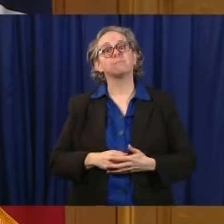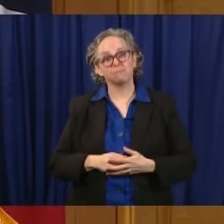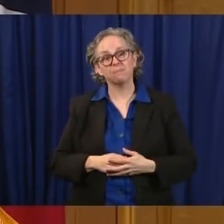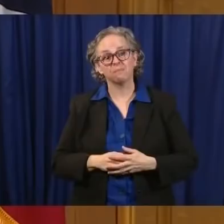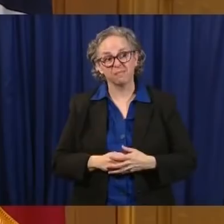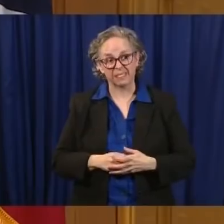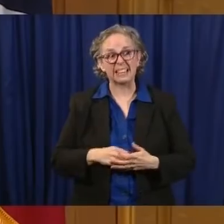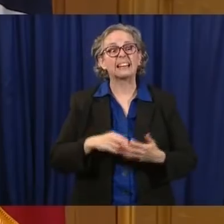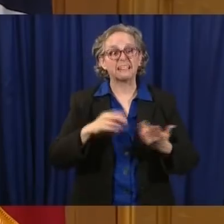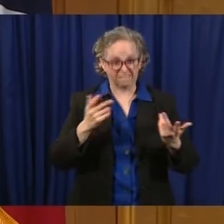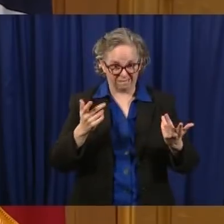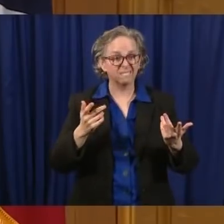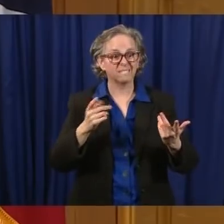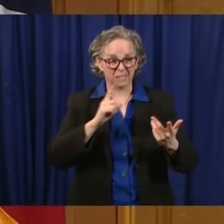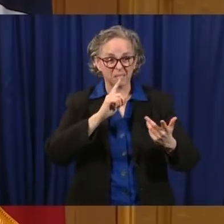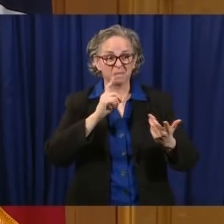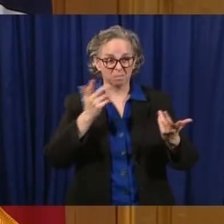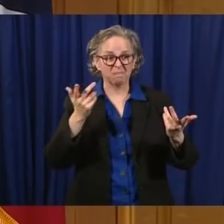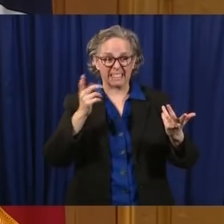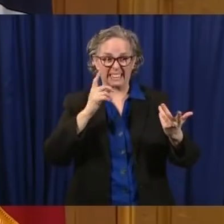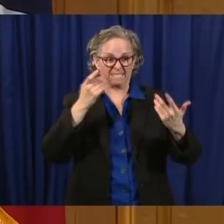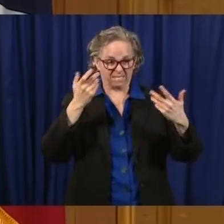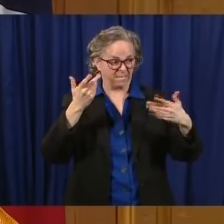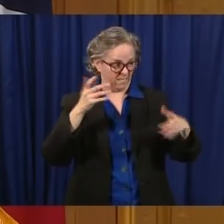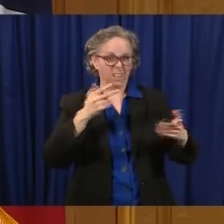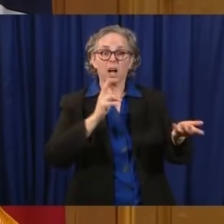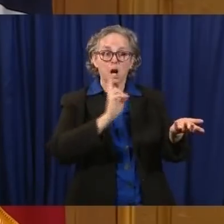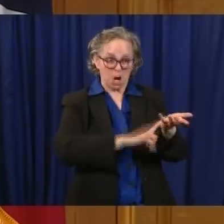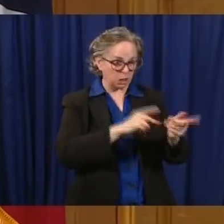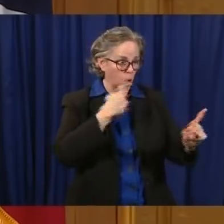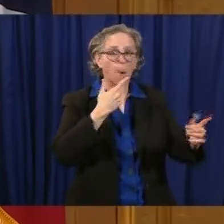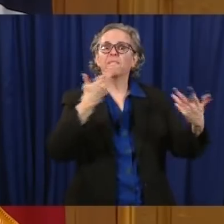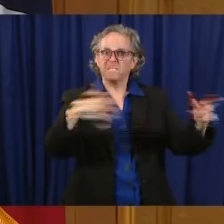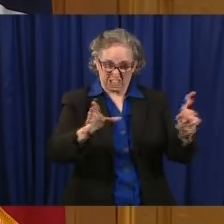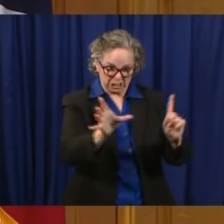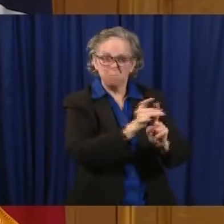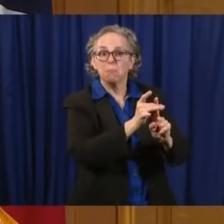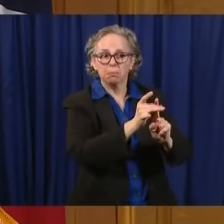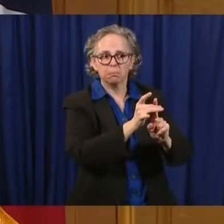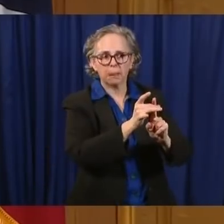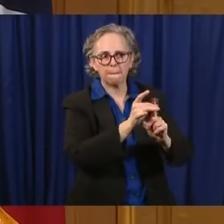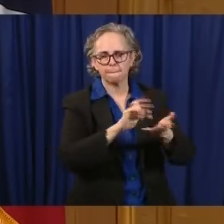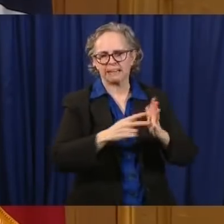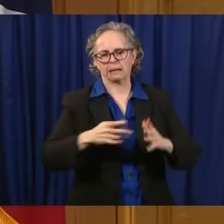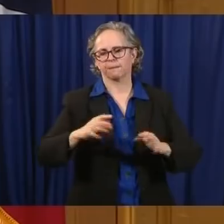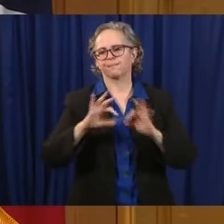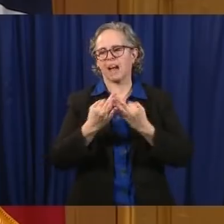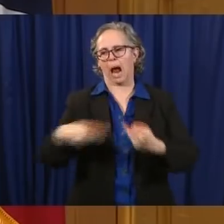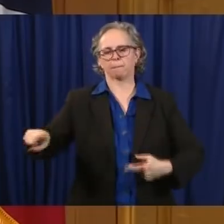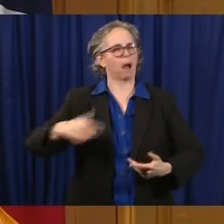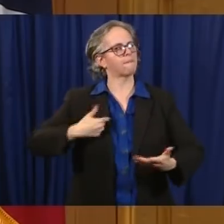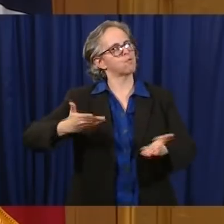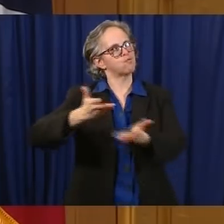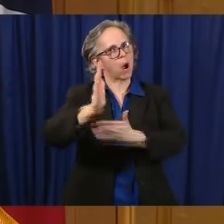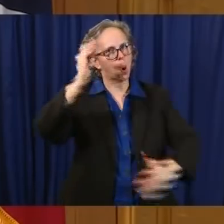WHERE A LOVED ONE IS SICK. LET ME SAY THAT AGAIN, TO KNOW IF INDIVIDUALS ASSOCIATED WITH